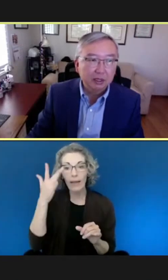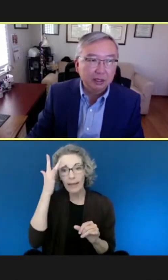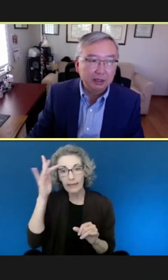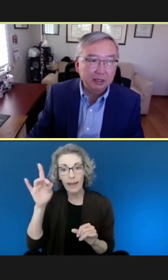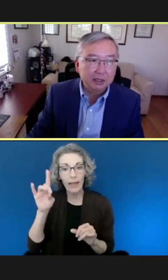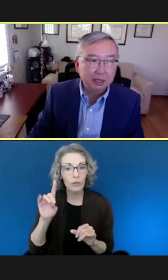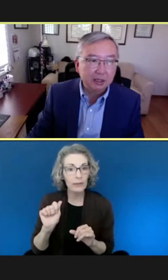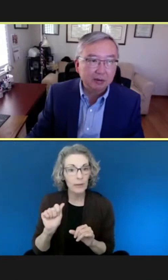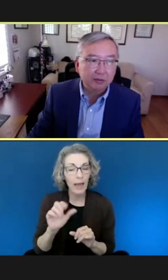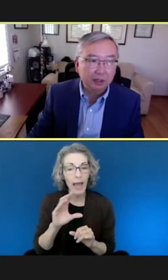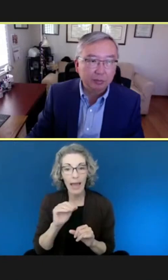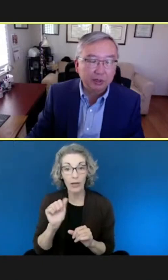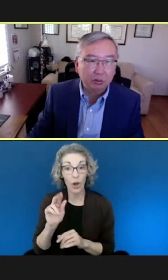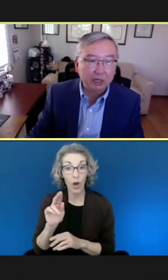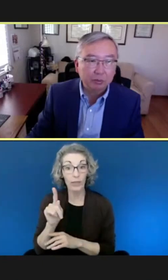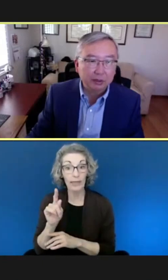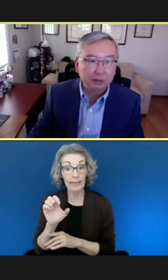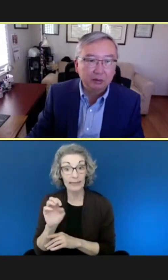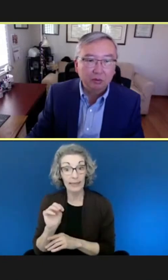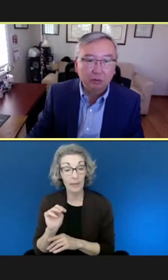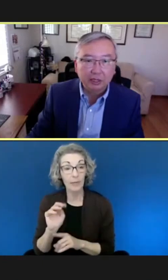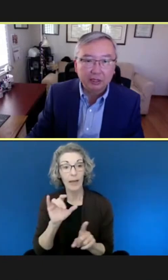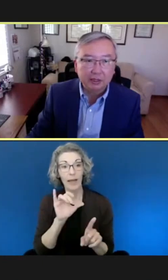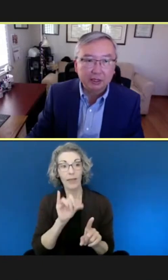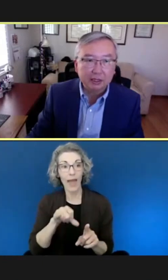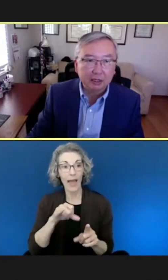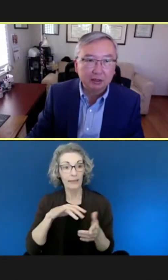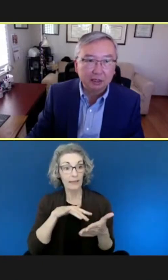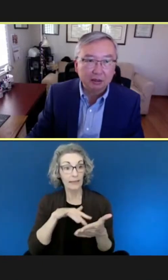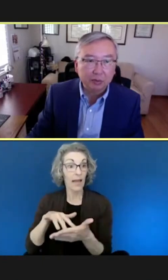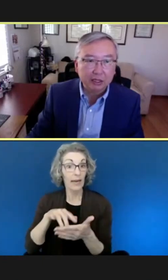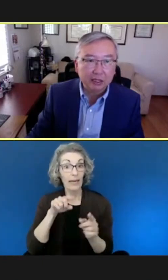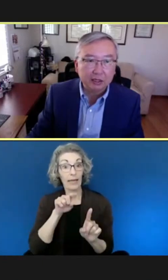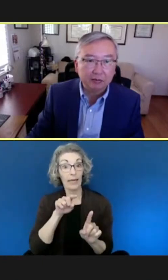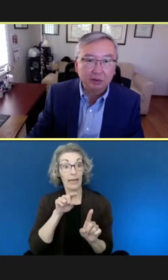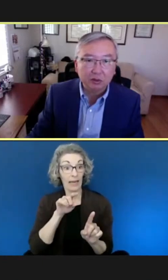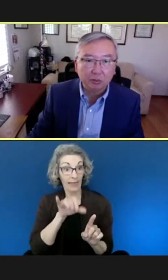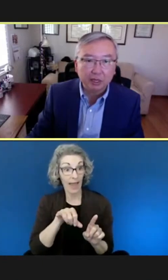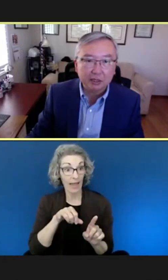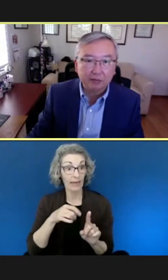In this study by Rabin, we can see that in many different domains